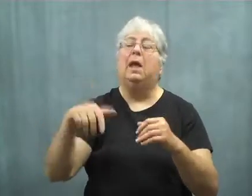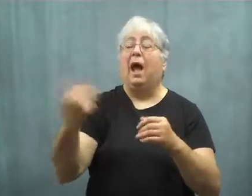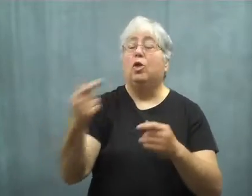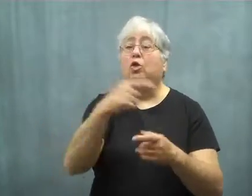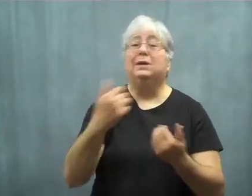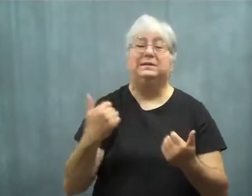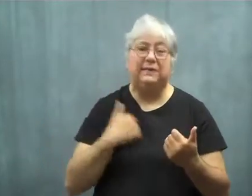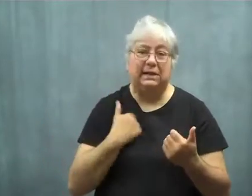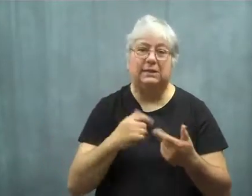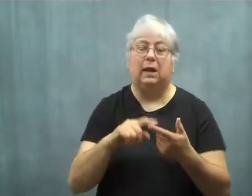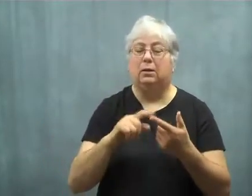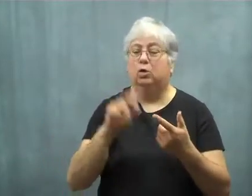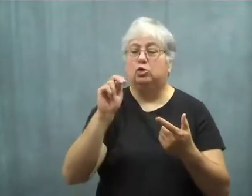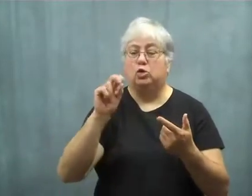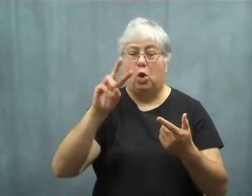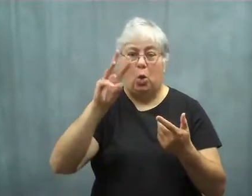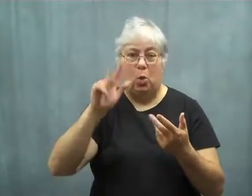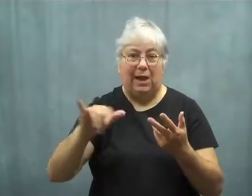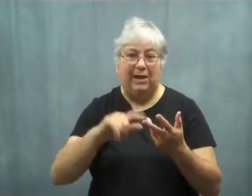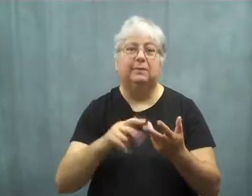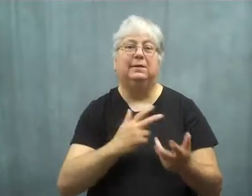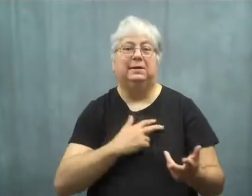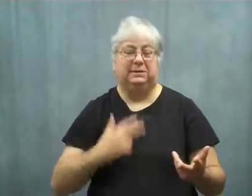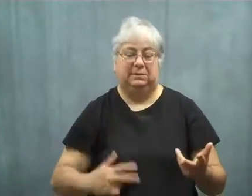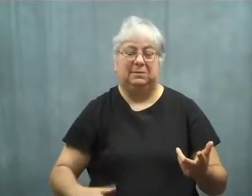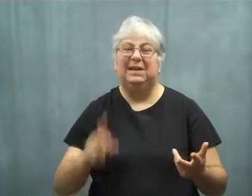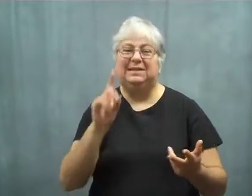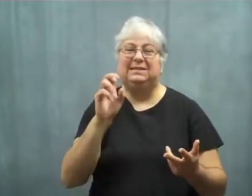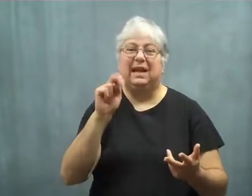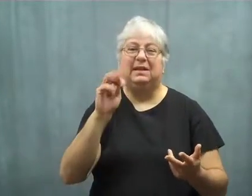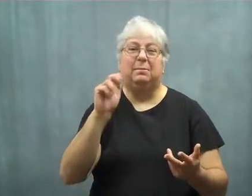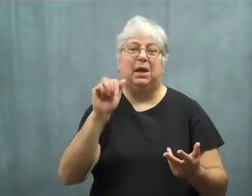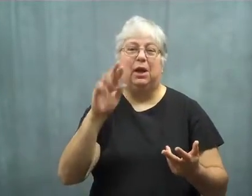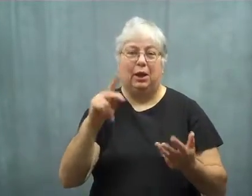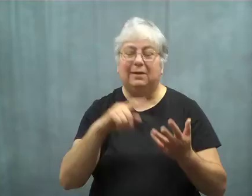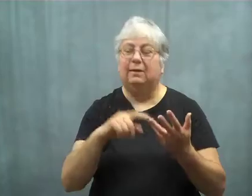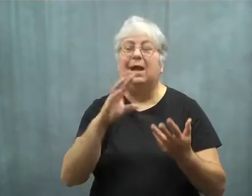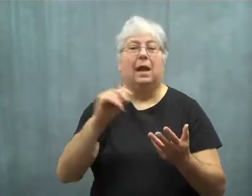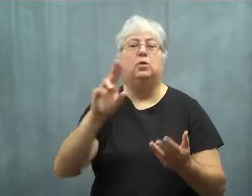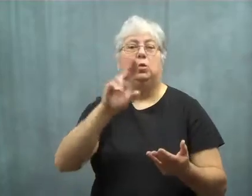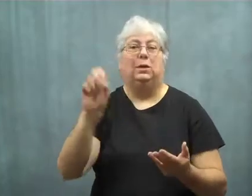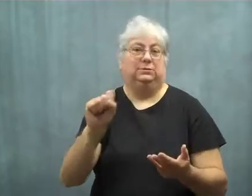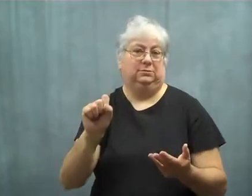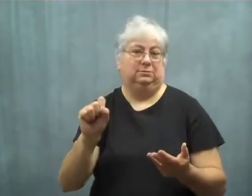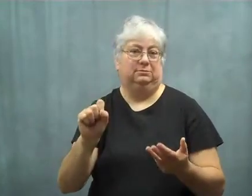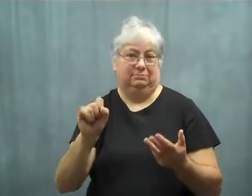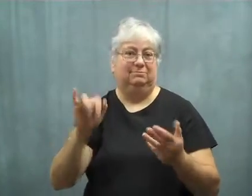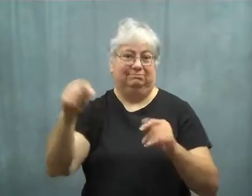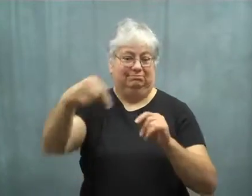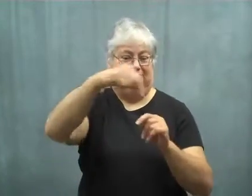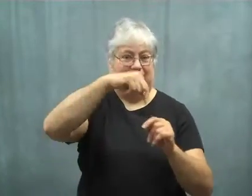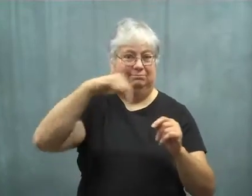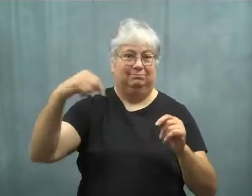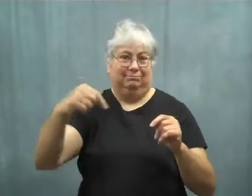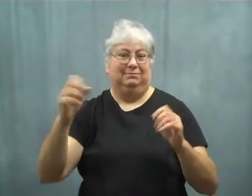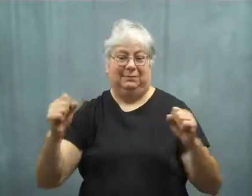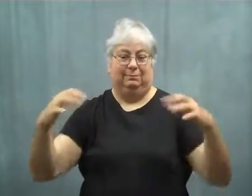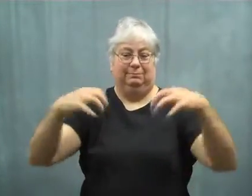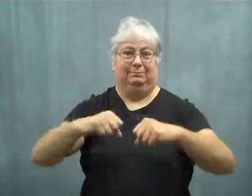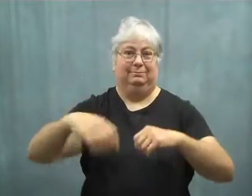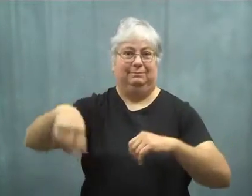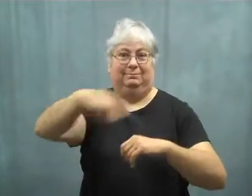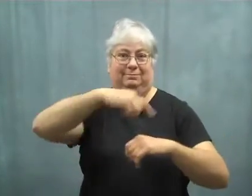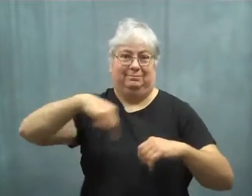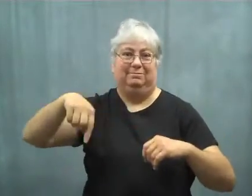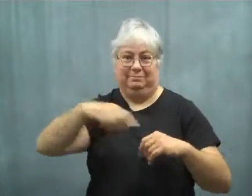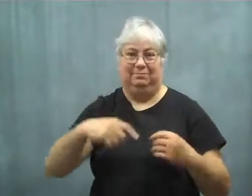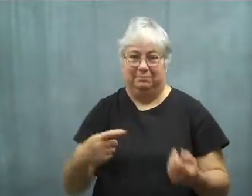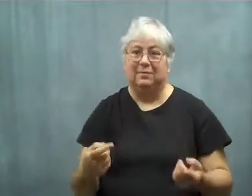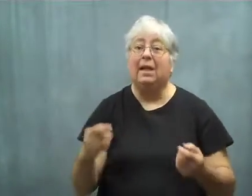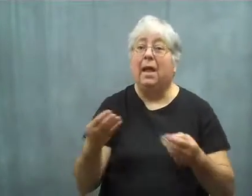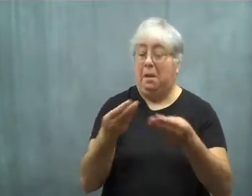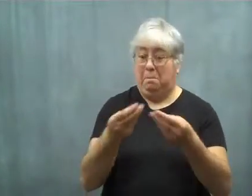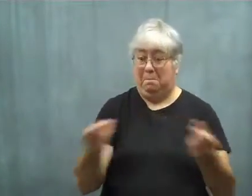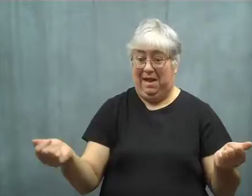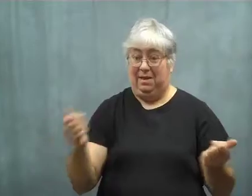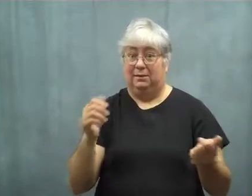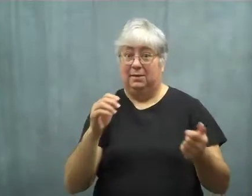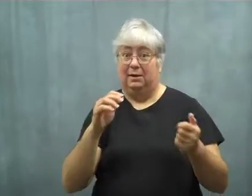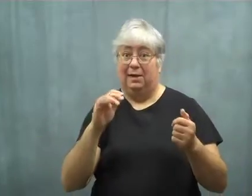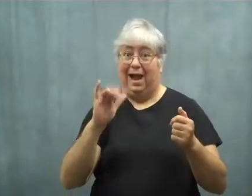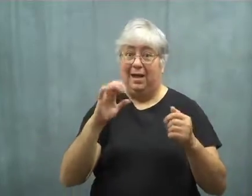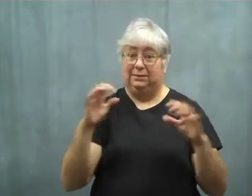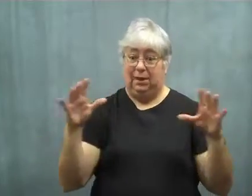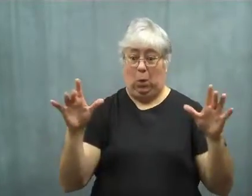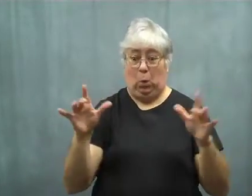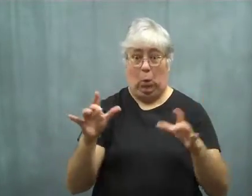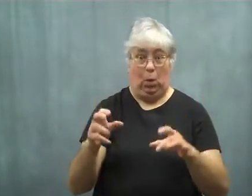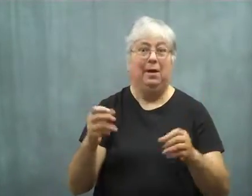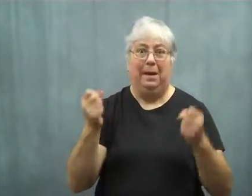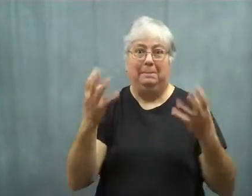The other countries are Canada, Norway, Denmark and the U.S.